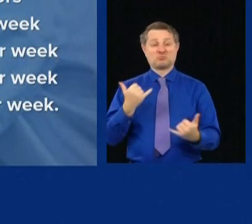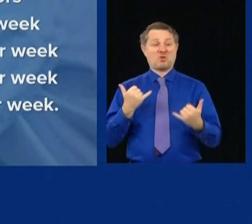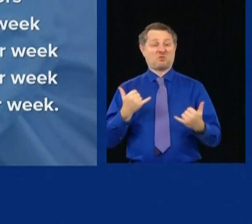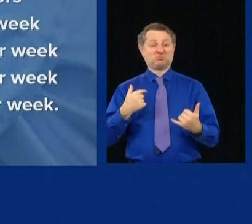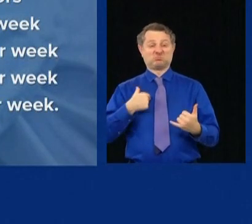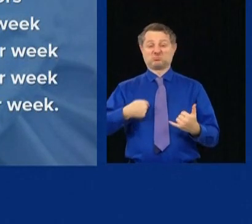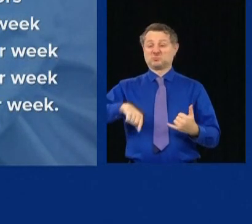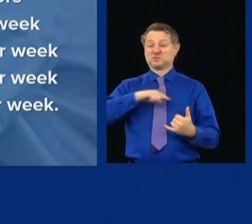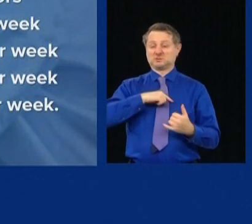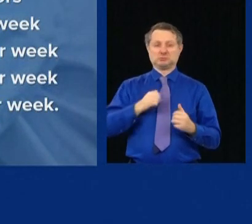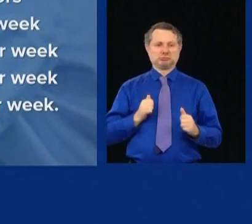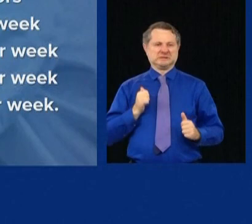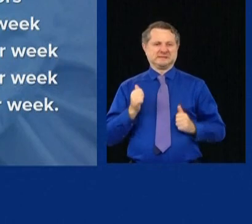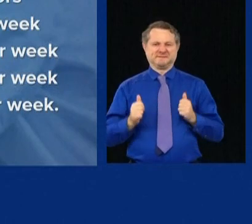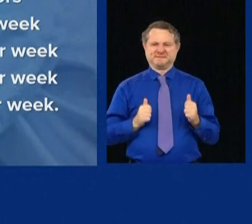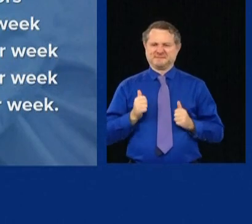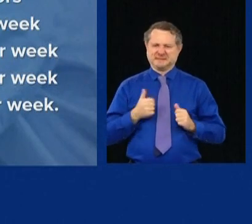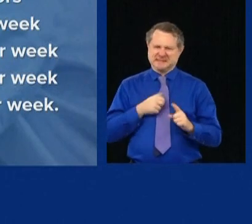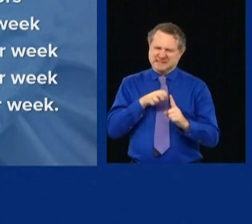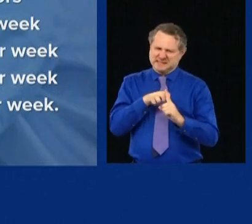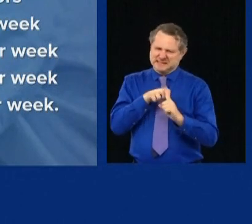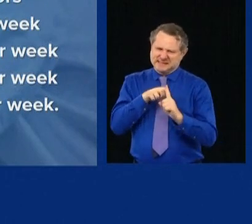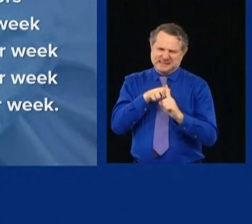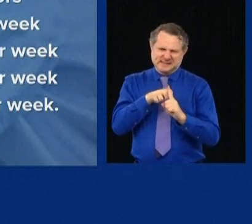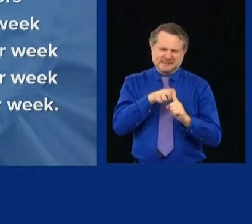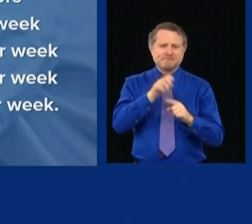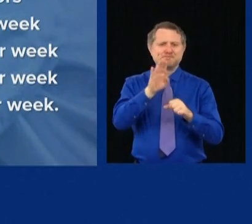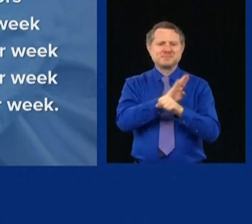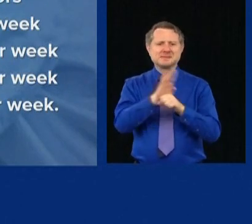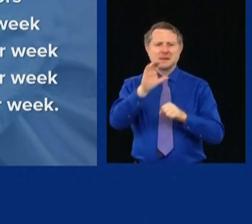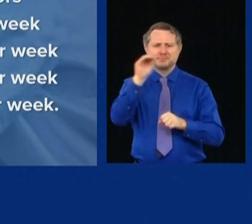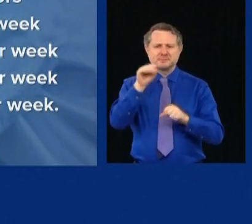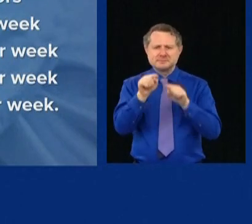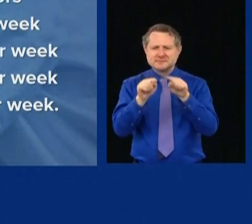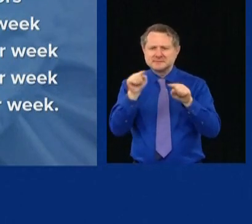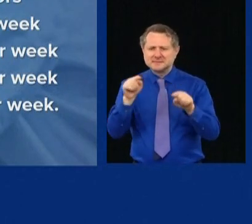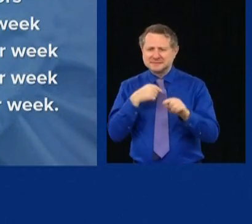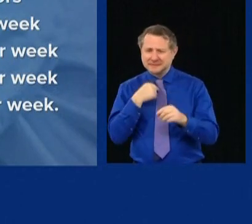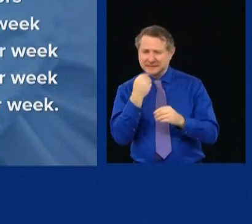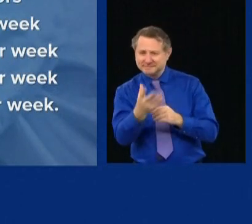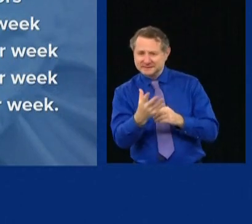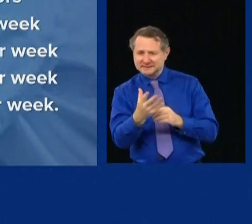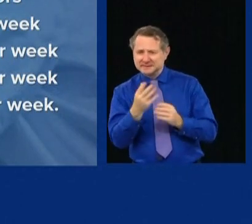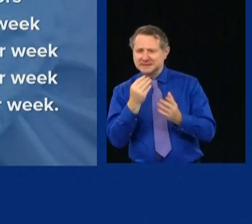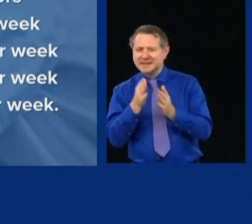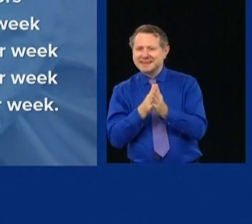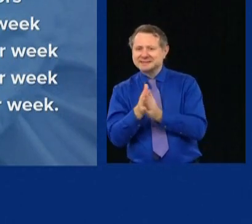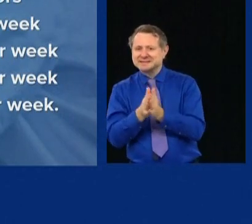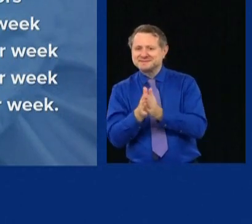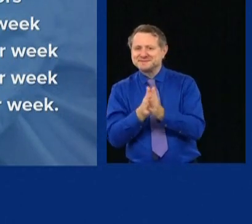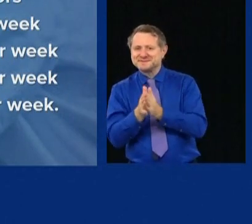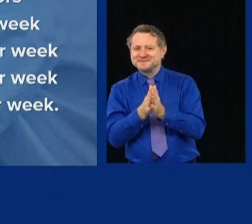SCRAMBLE THE WAY WE SCRAMBLED.